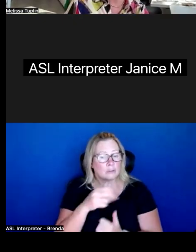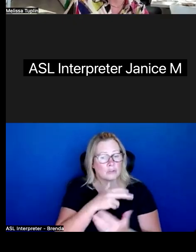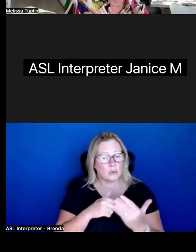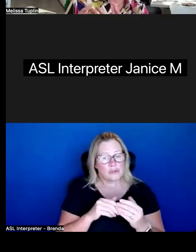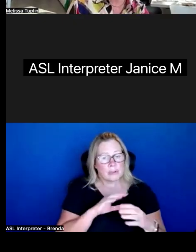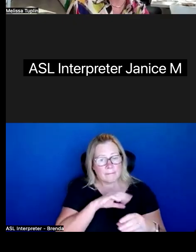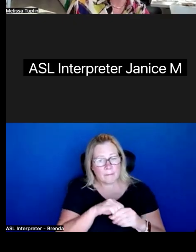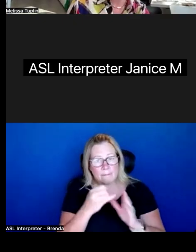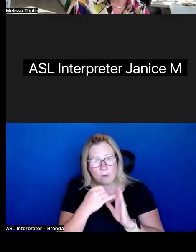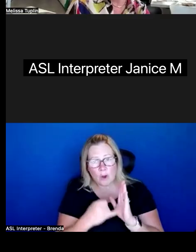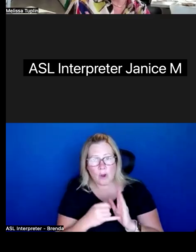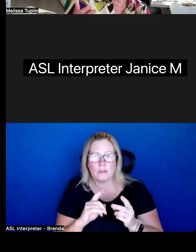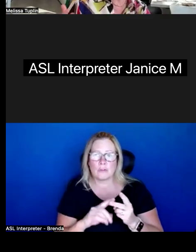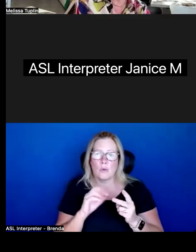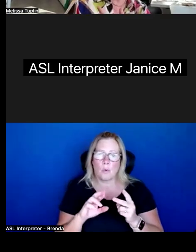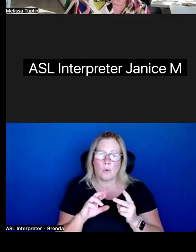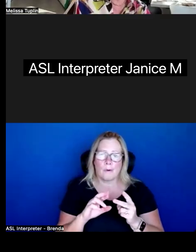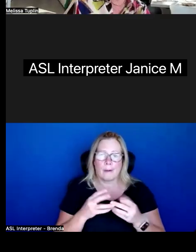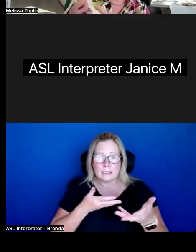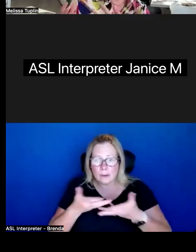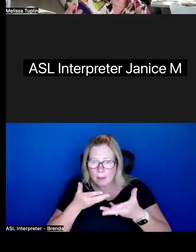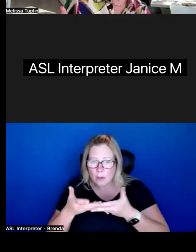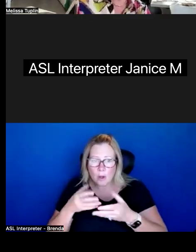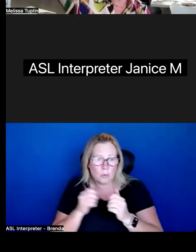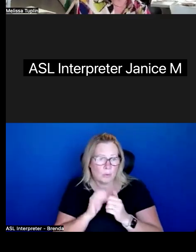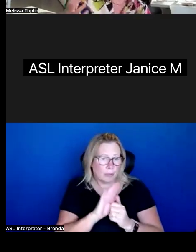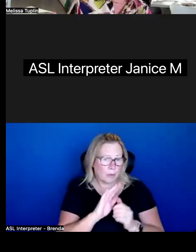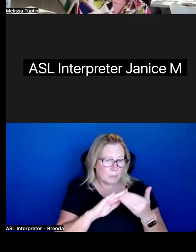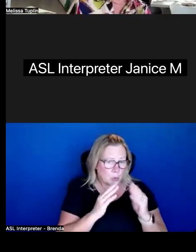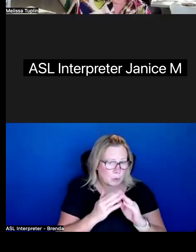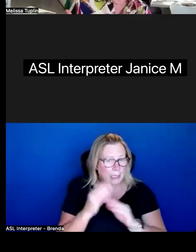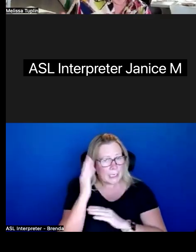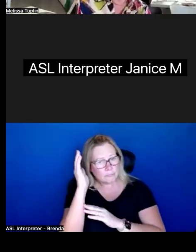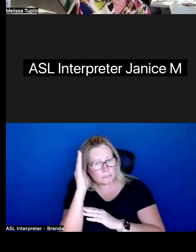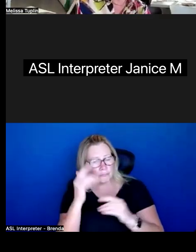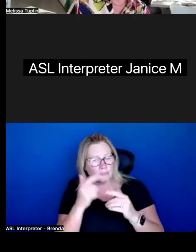a certain community. So there are a variety of ways to consider what that looks like,